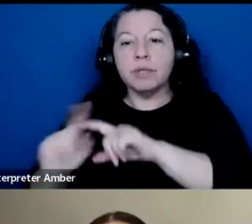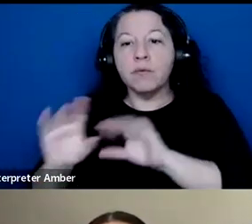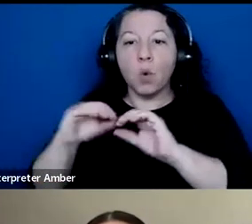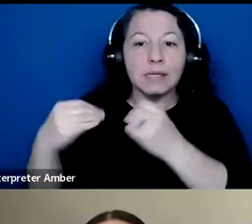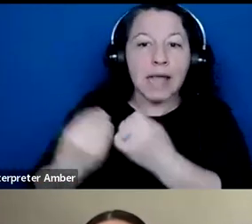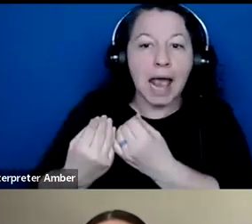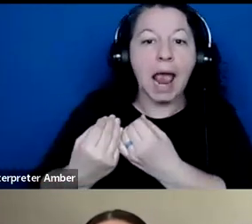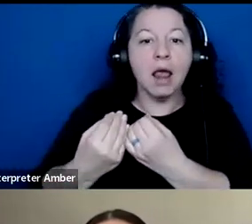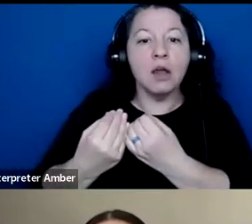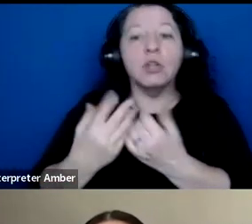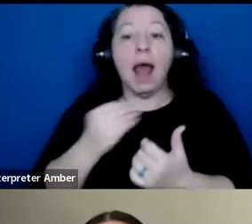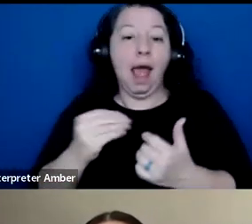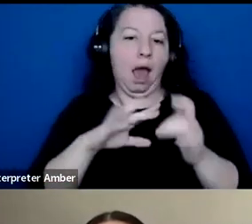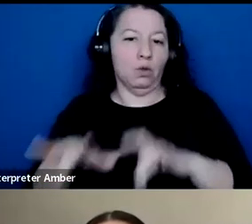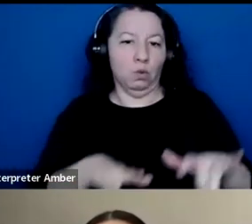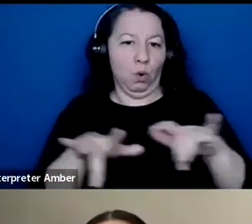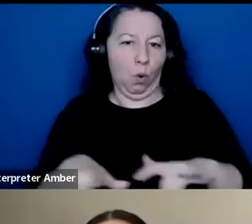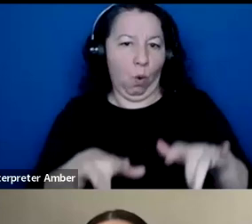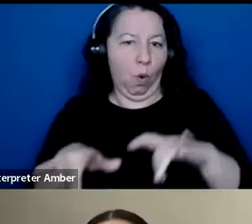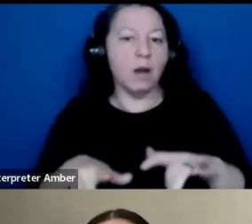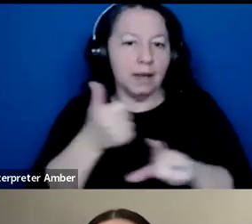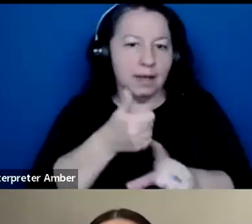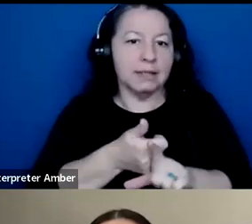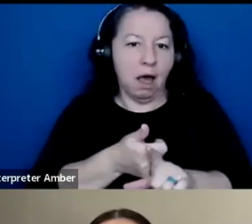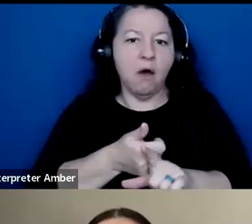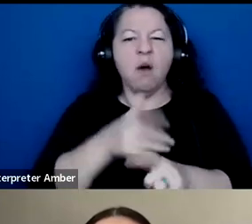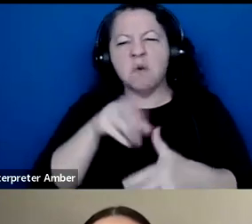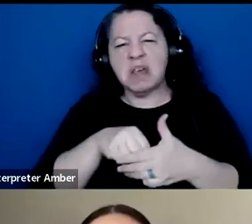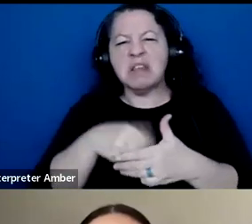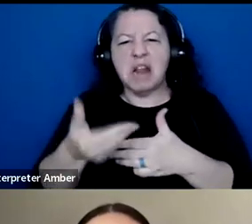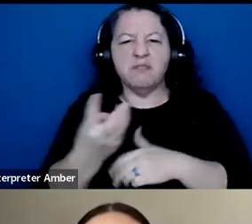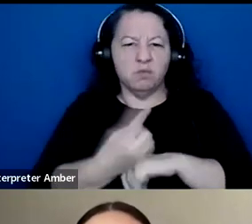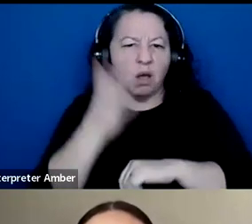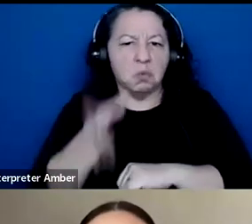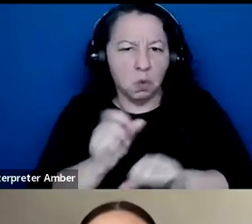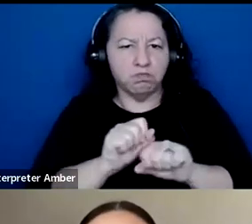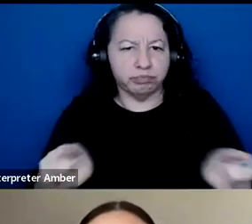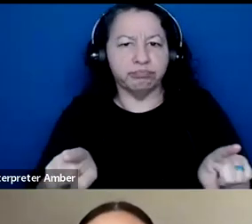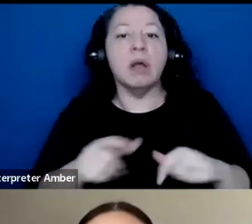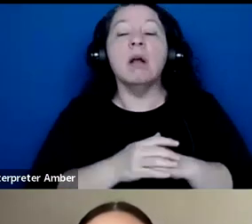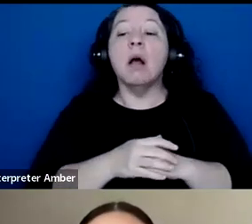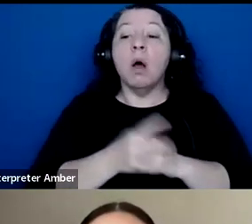and the recording in the next few days. And then one of the things that we wanted